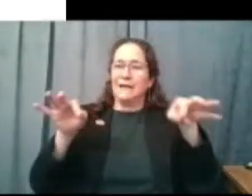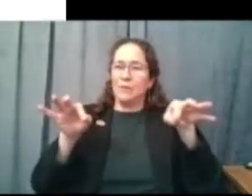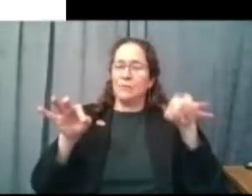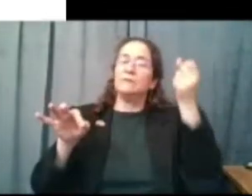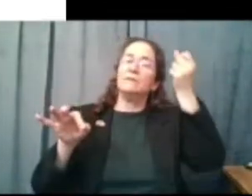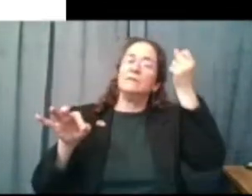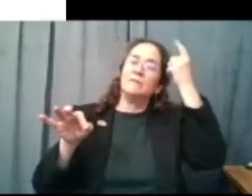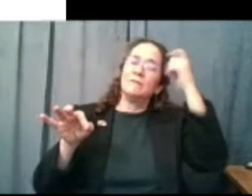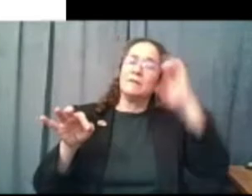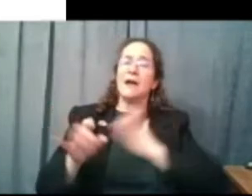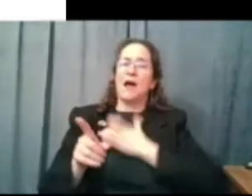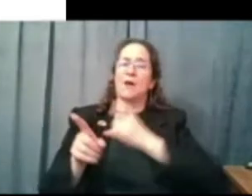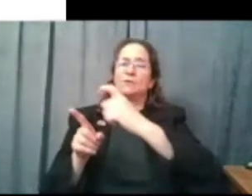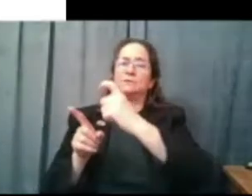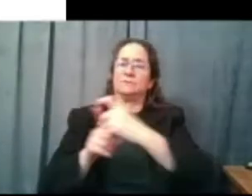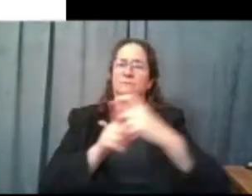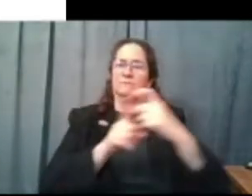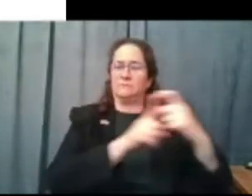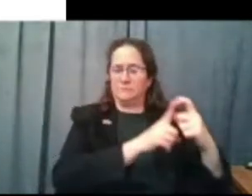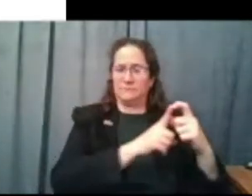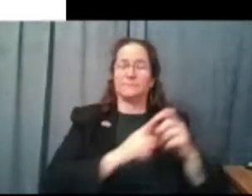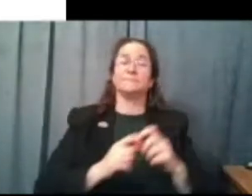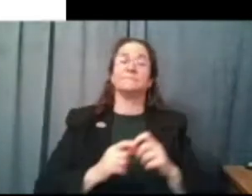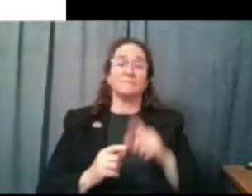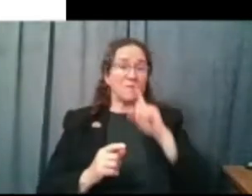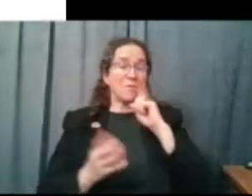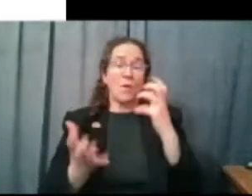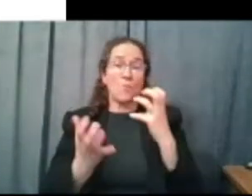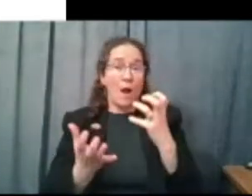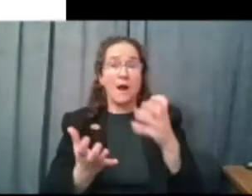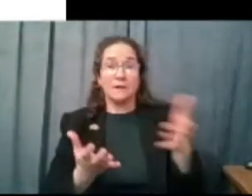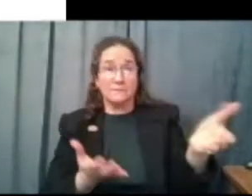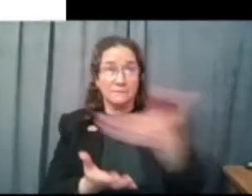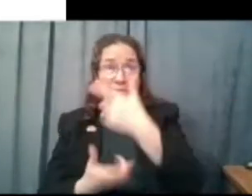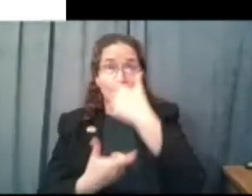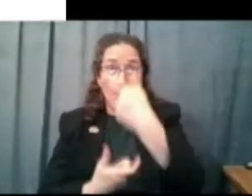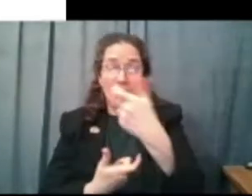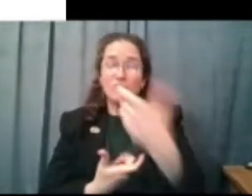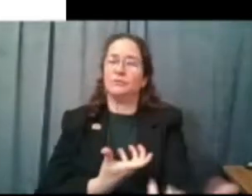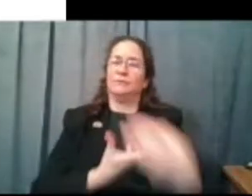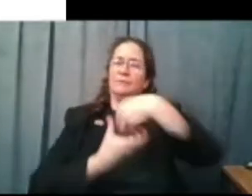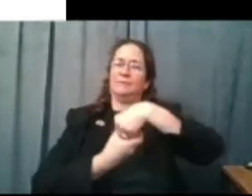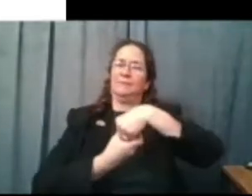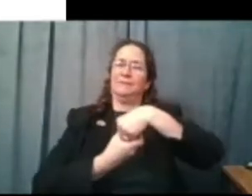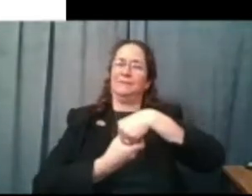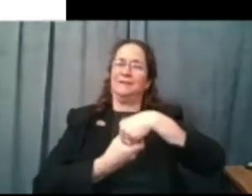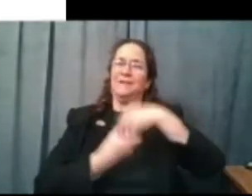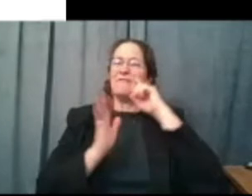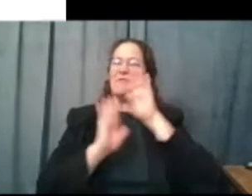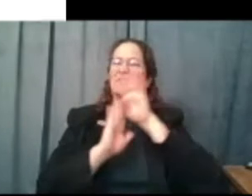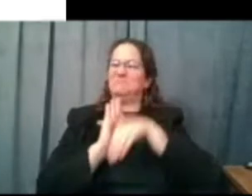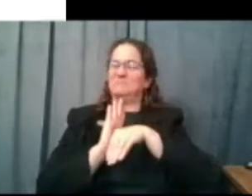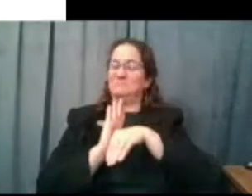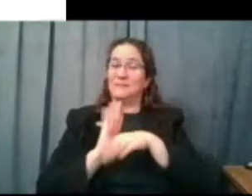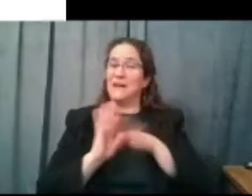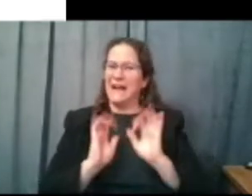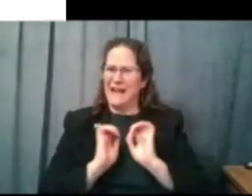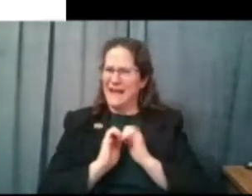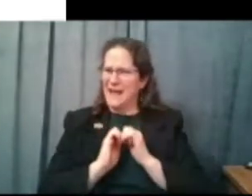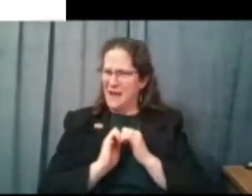And we really want you to engage with us for the next 30 minutes. So to do that, we would invite you to always think